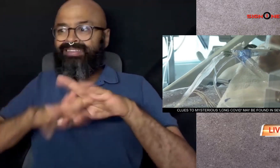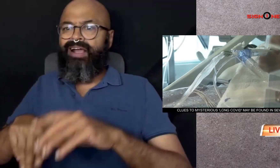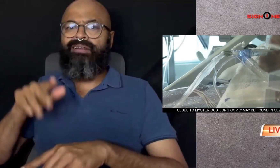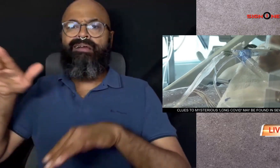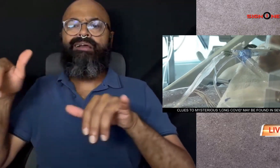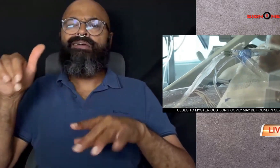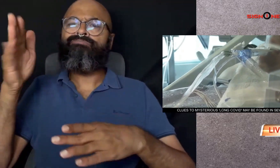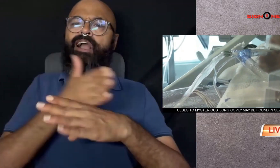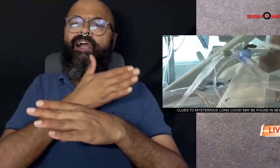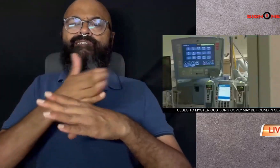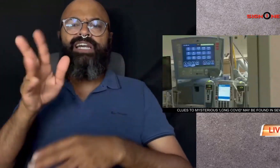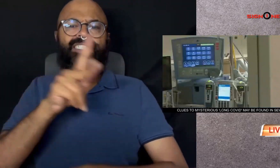than an average patient